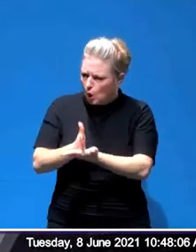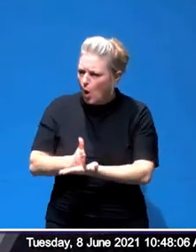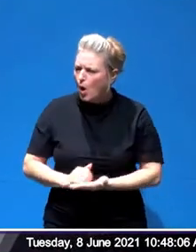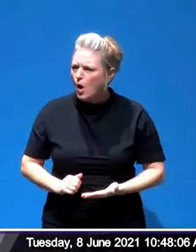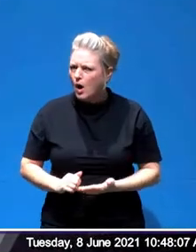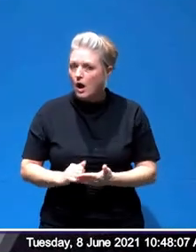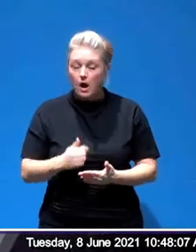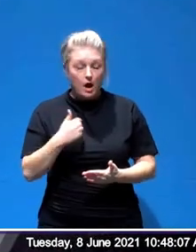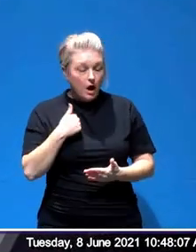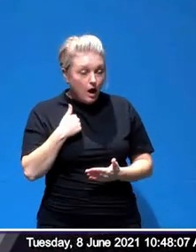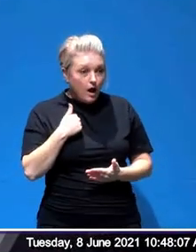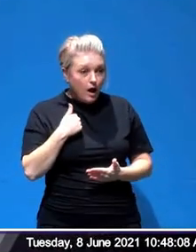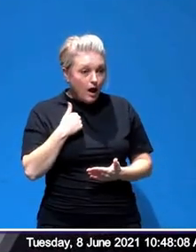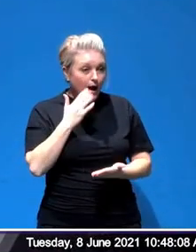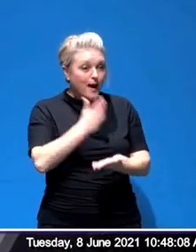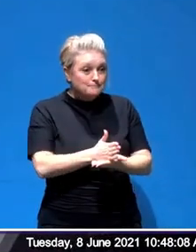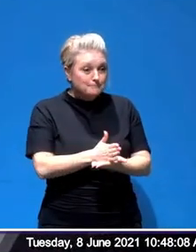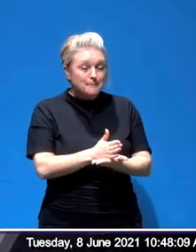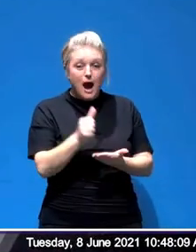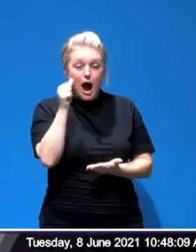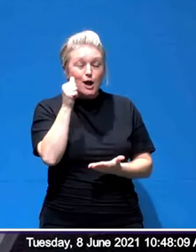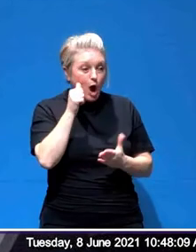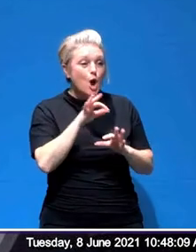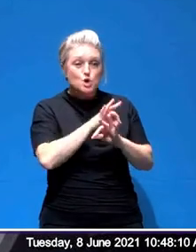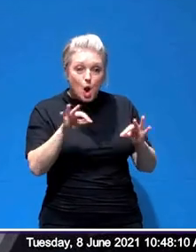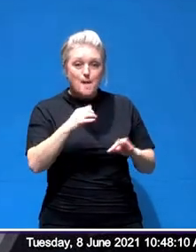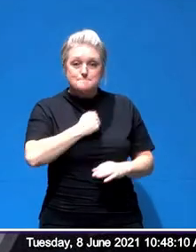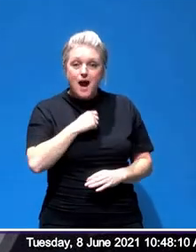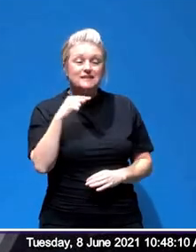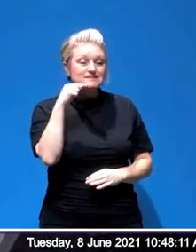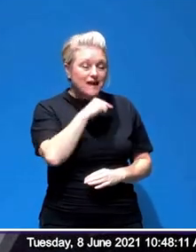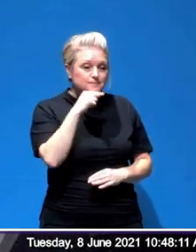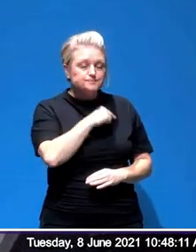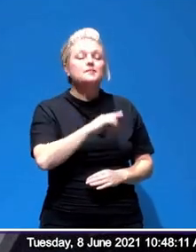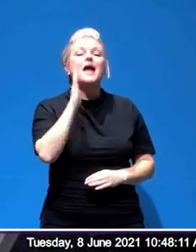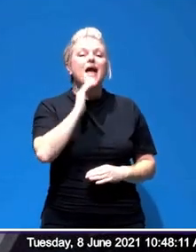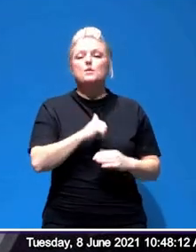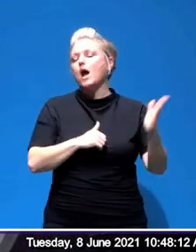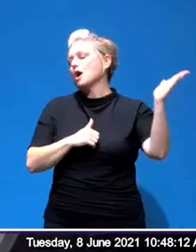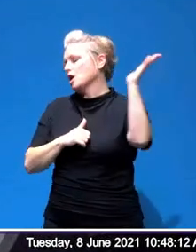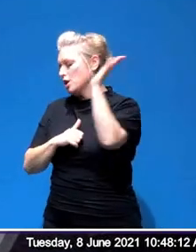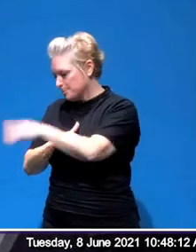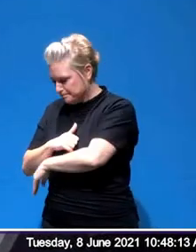I was absolutely sure. Later that day I called the support worker who had called me the night